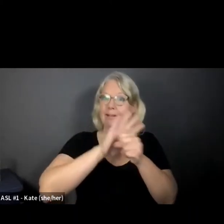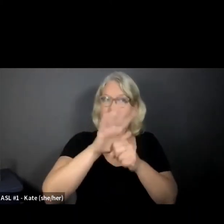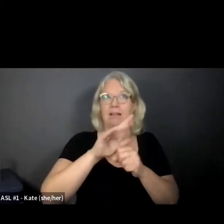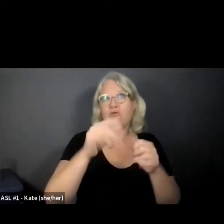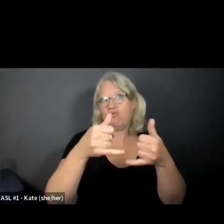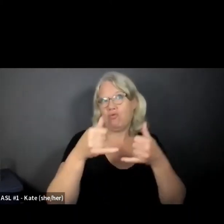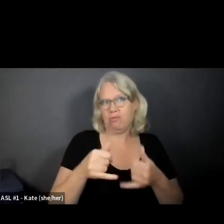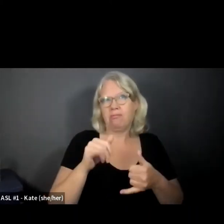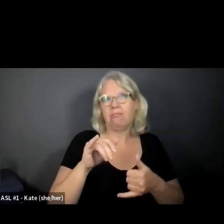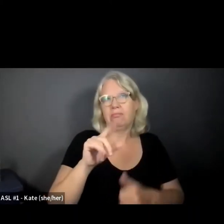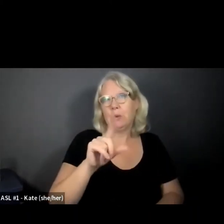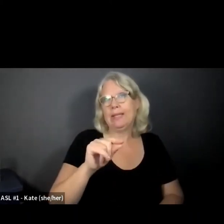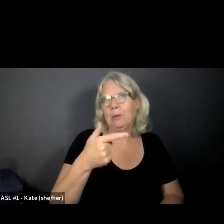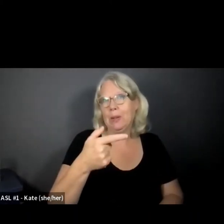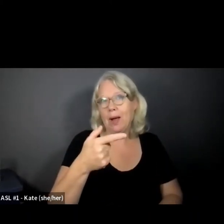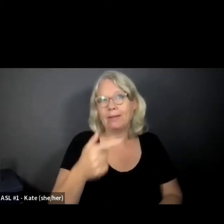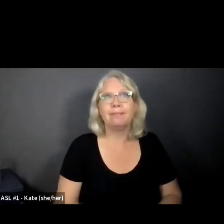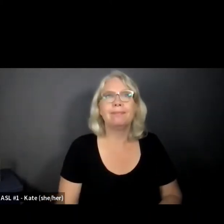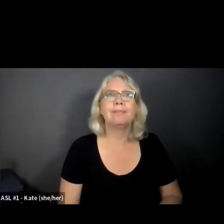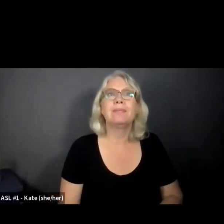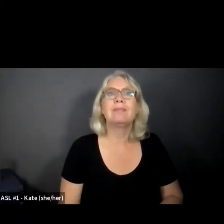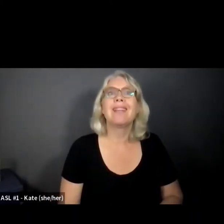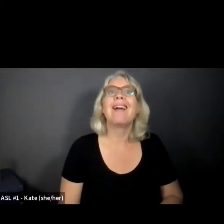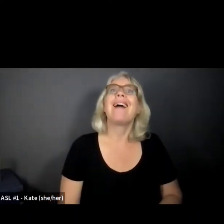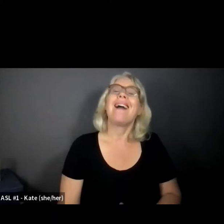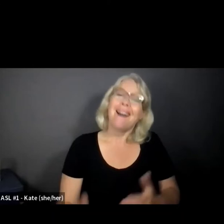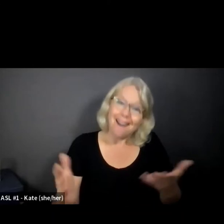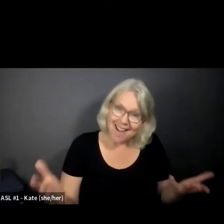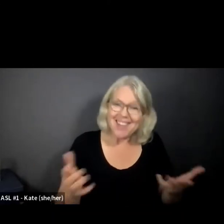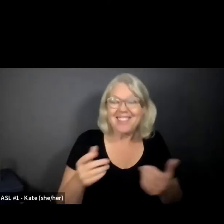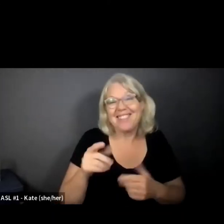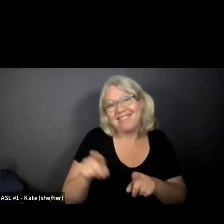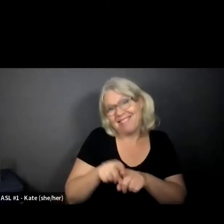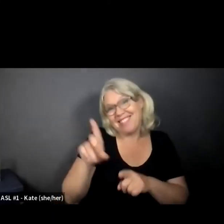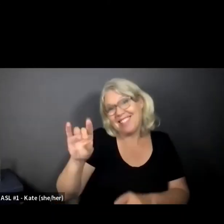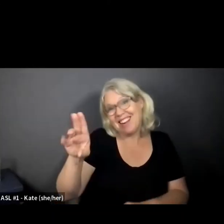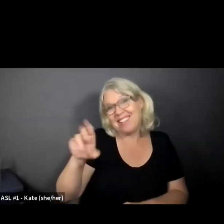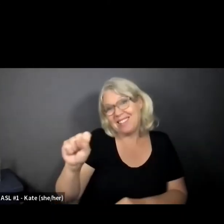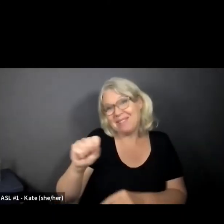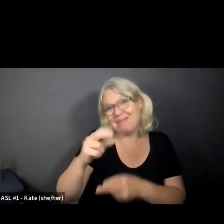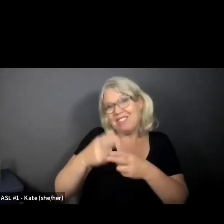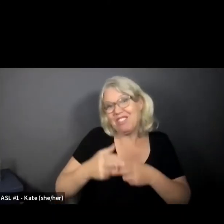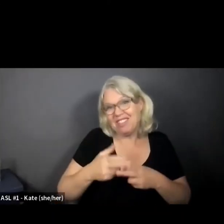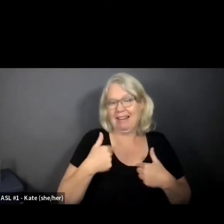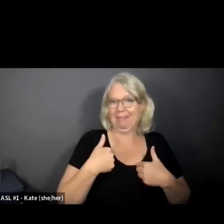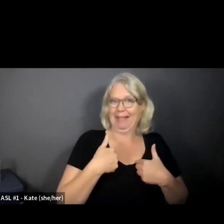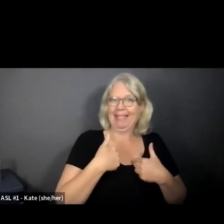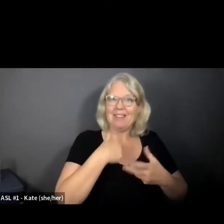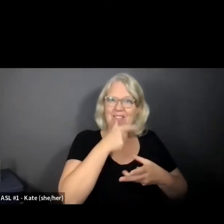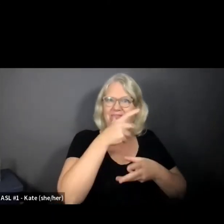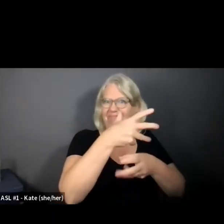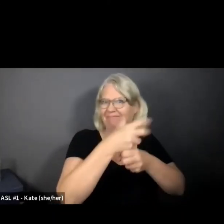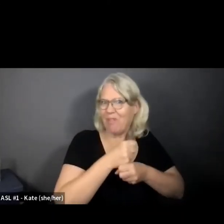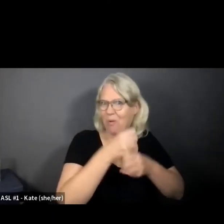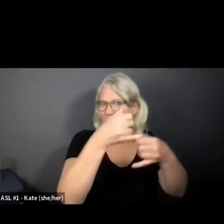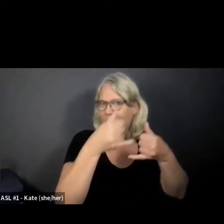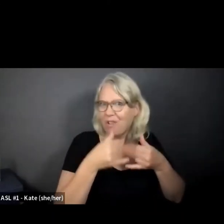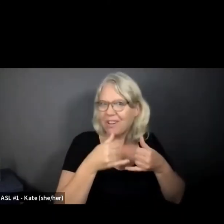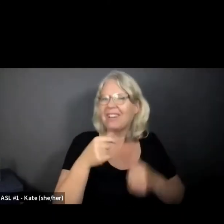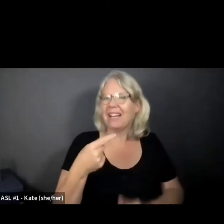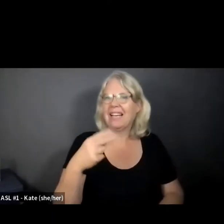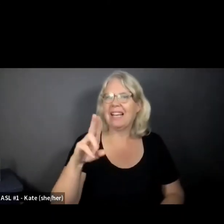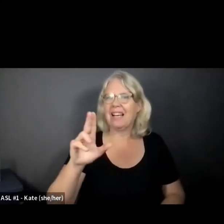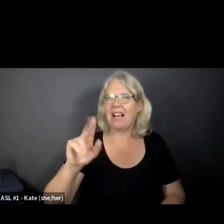I HAVE ALSO JUST BEEN HONOURED WITH A PRESTIGIOUS GUTHRIE AWARD BY THE LAW FOUNDATION OF ONTARIO.